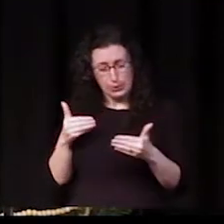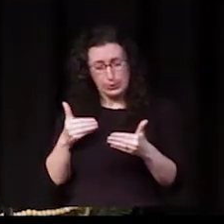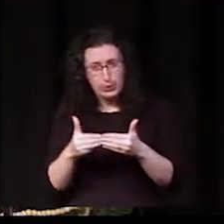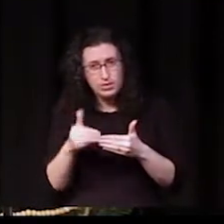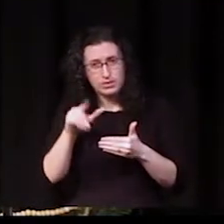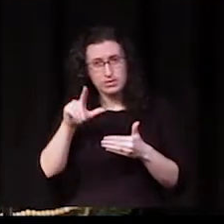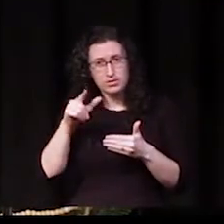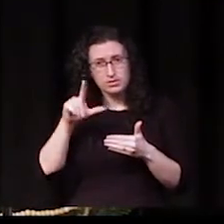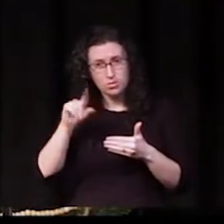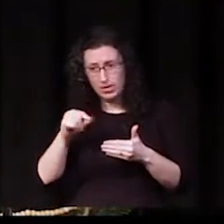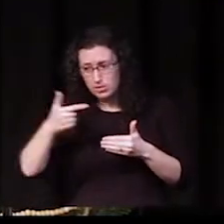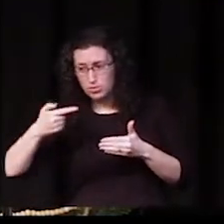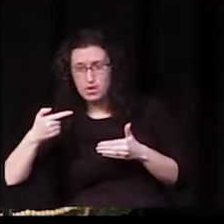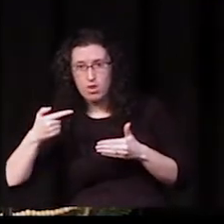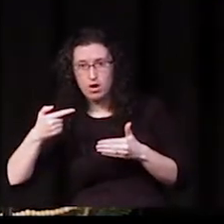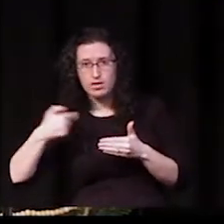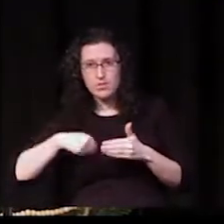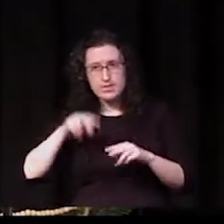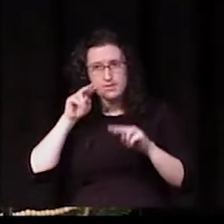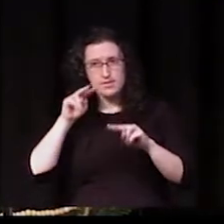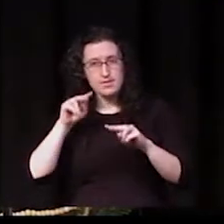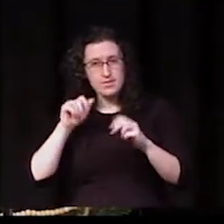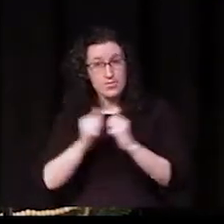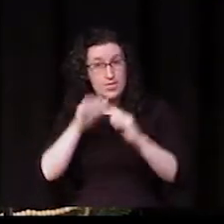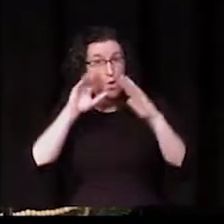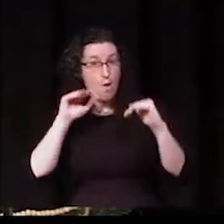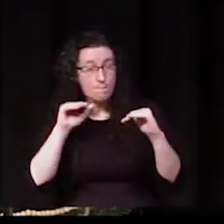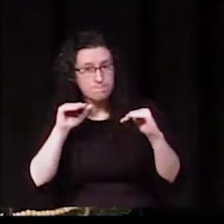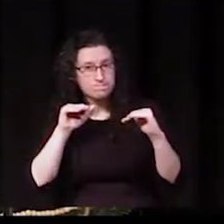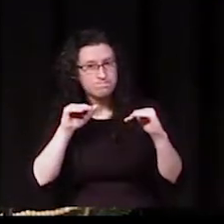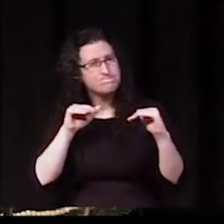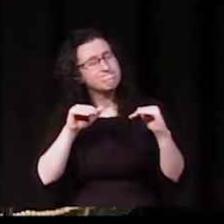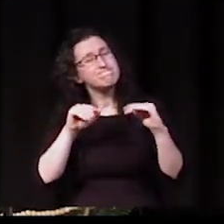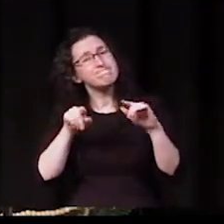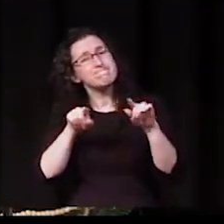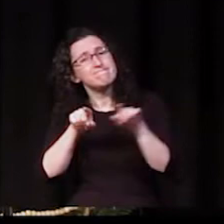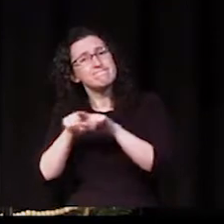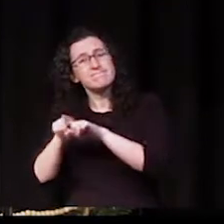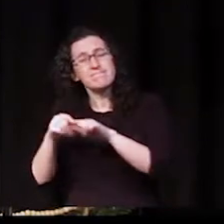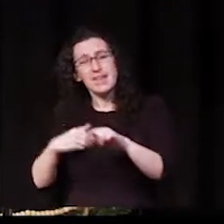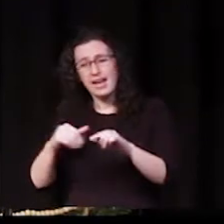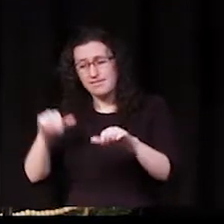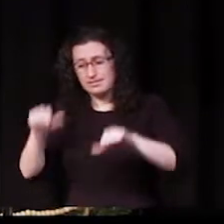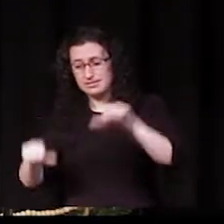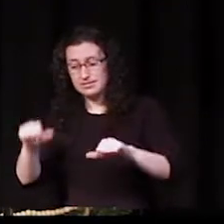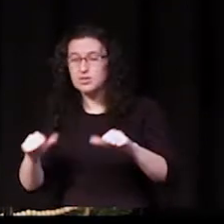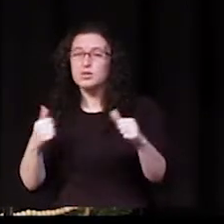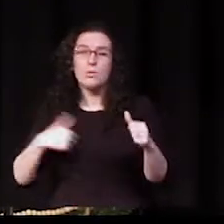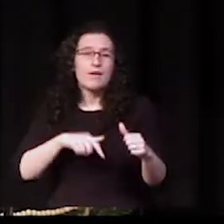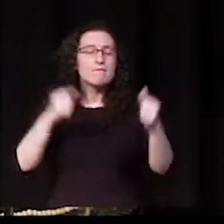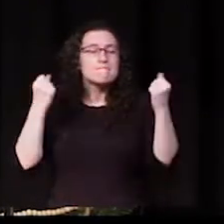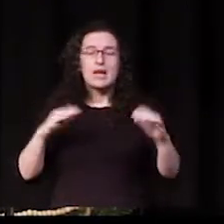that that is with hope and it is with uncertainty. There are so many questions.